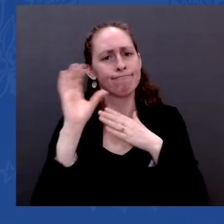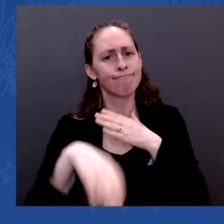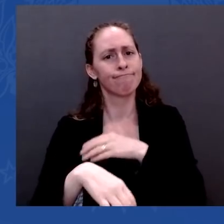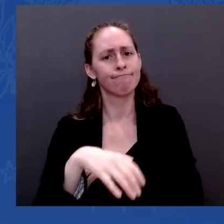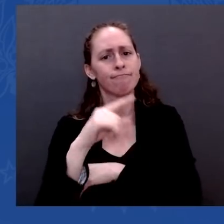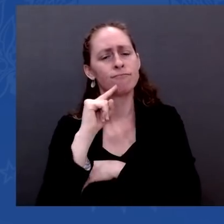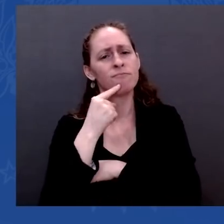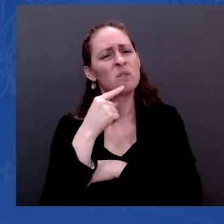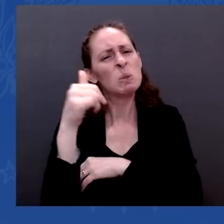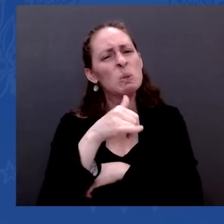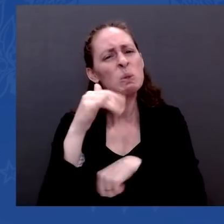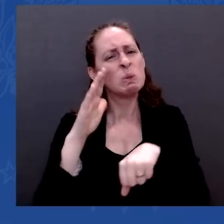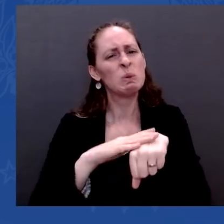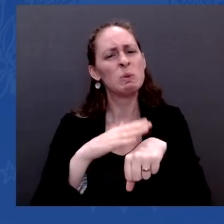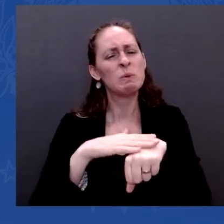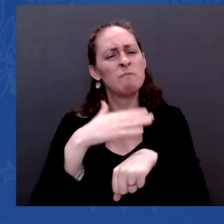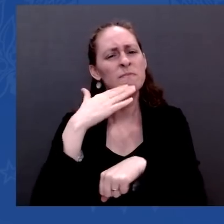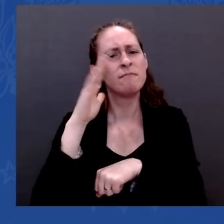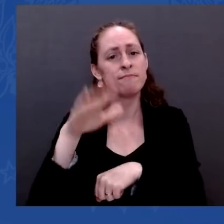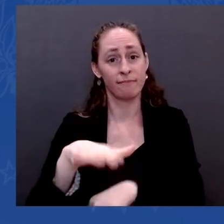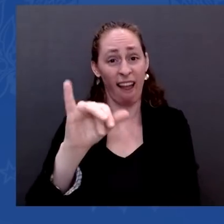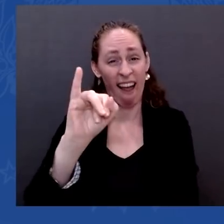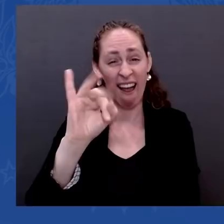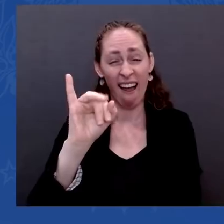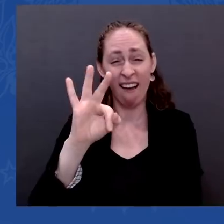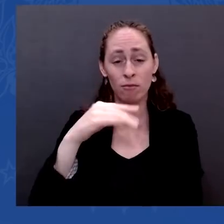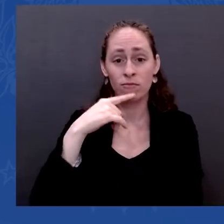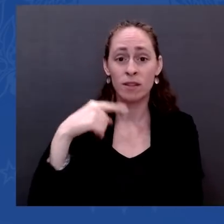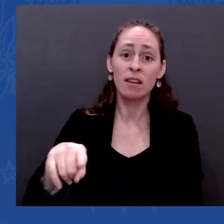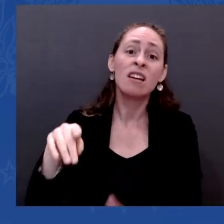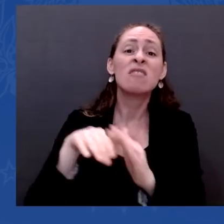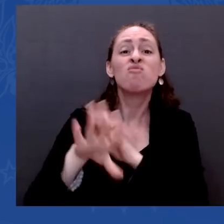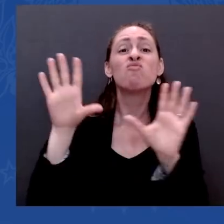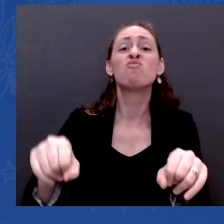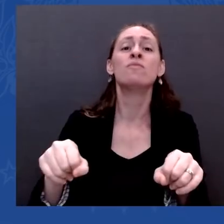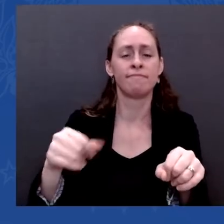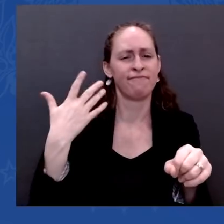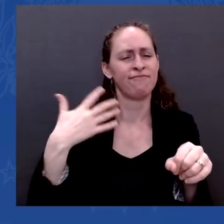And I want to thank Germany and our -- and all of our other partners in Eastern Europe --